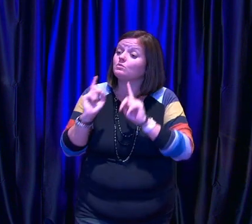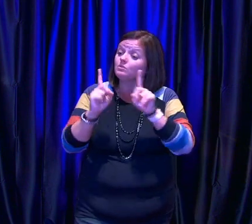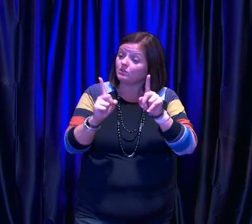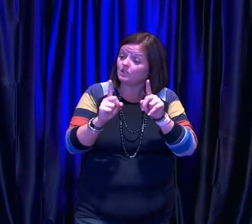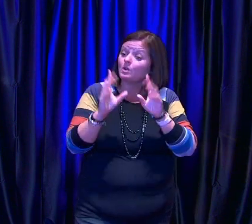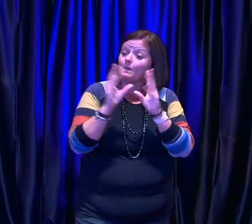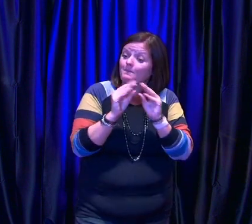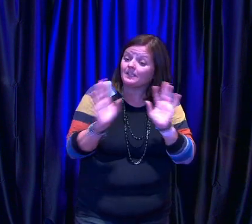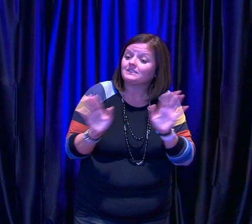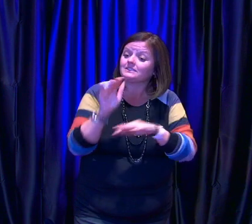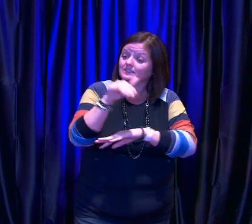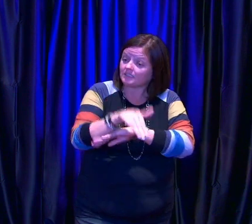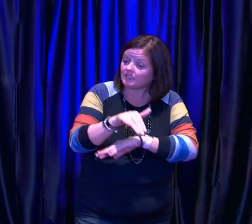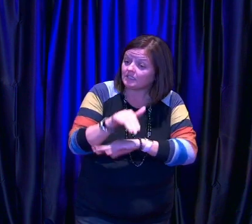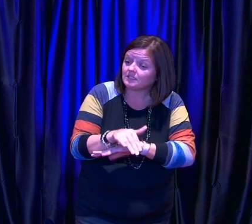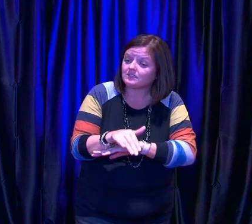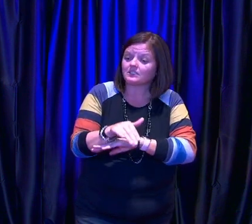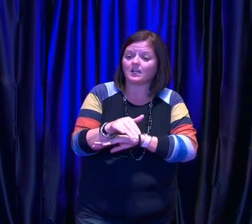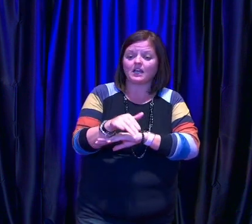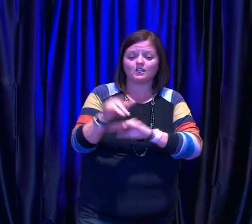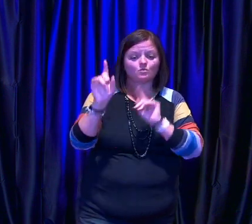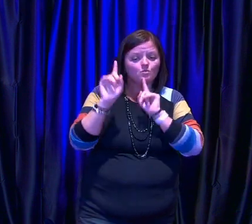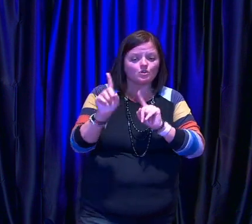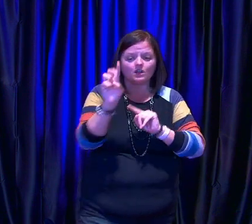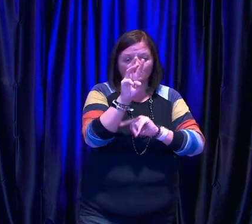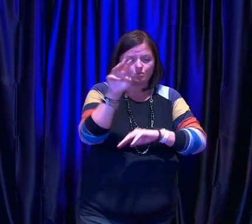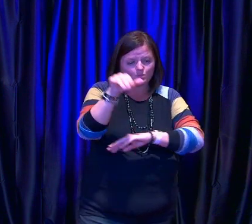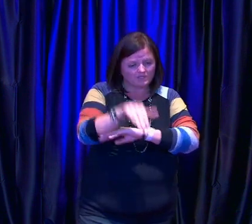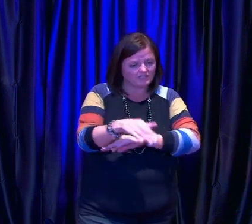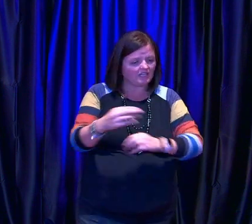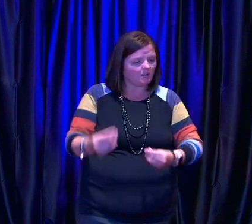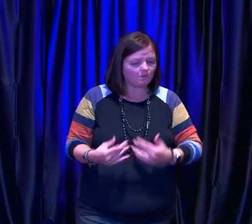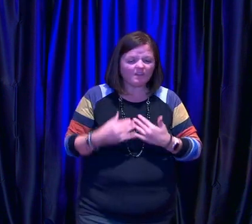sunday night is a mandate and wednesday night and revival and any other time